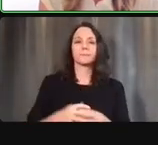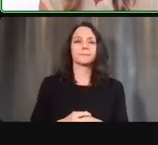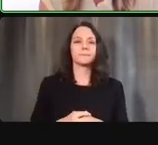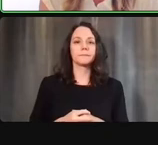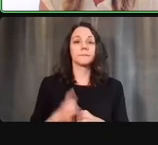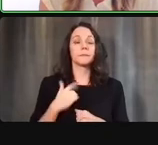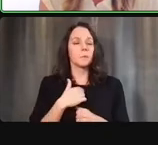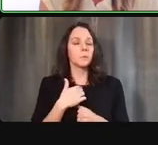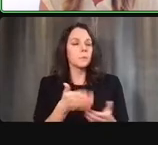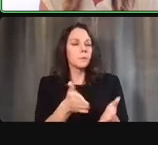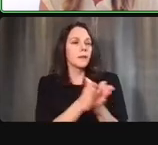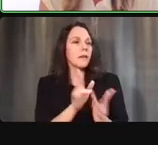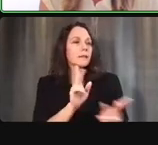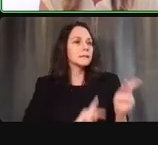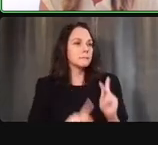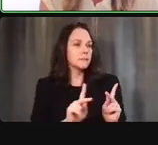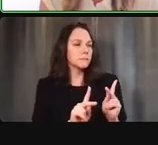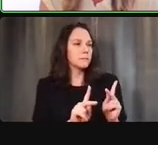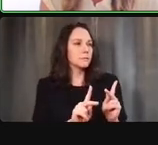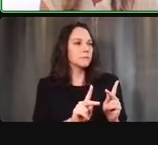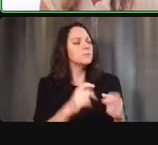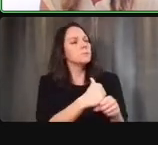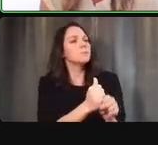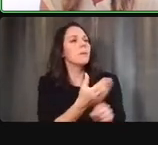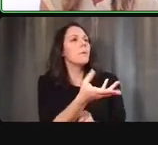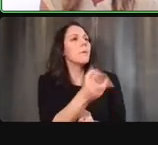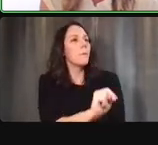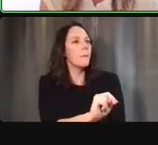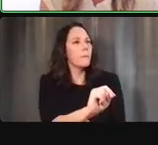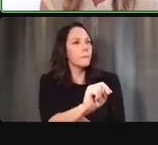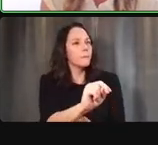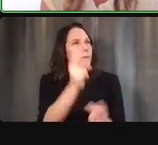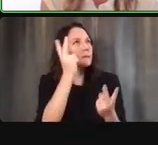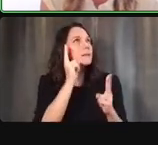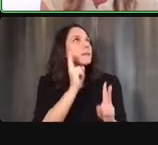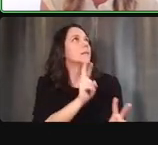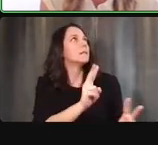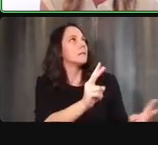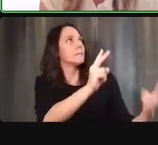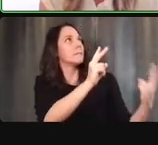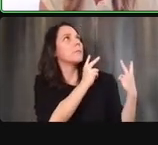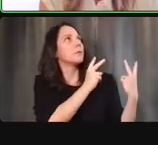acknowledging a loss or an obstacle that they were facing at the time.